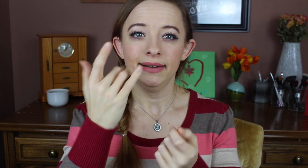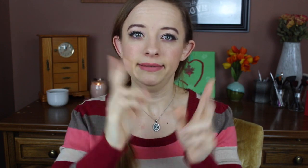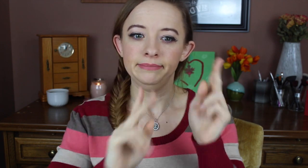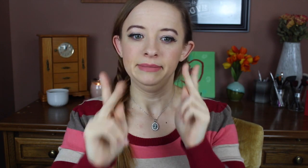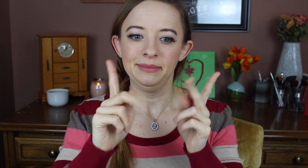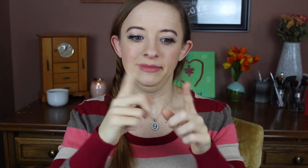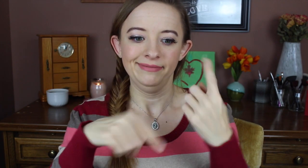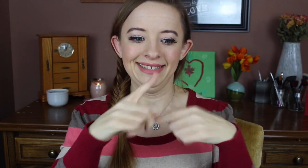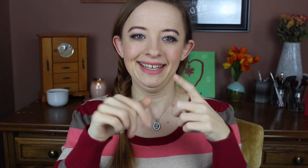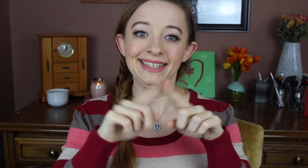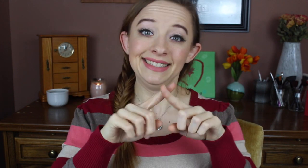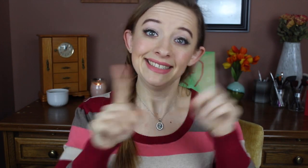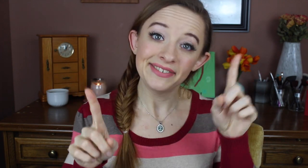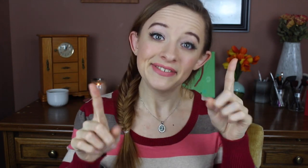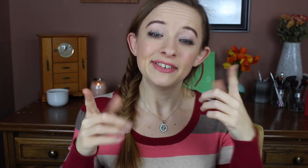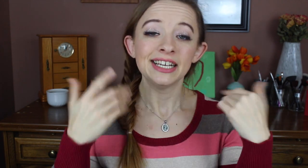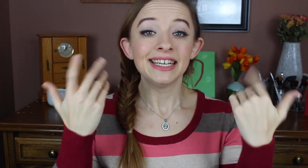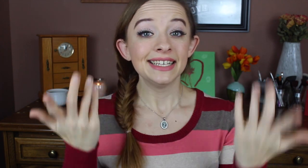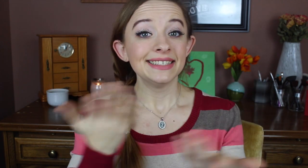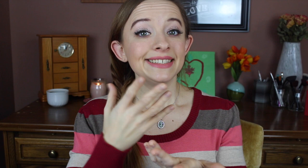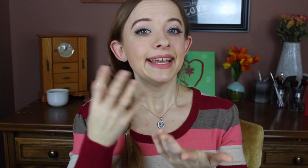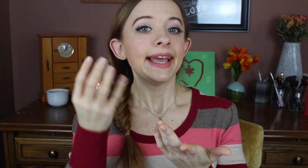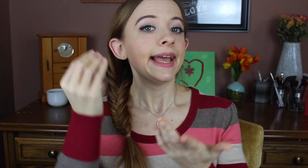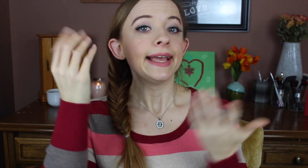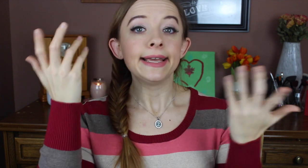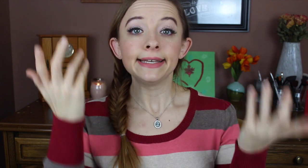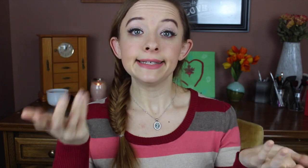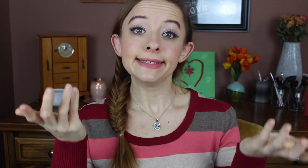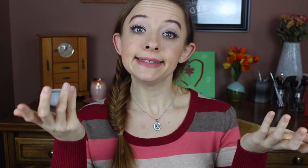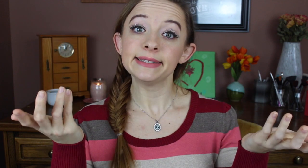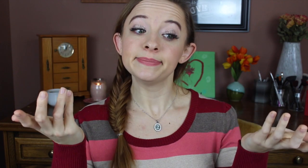little bit better as to why people sign things differently.